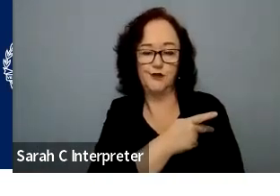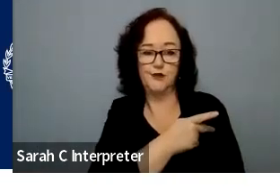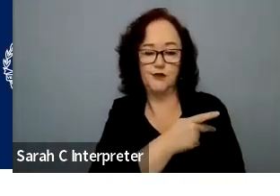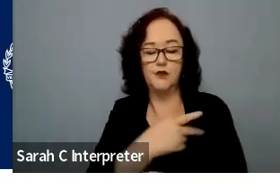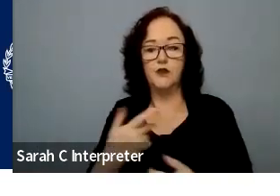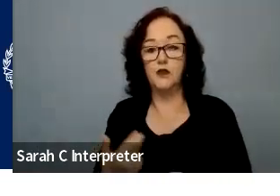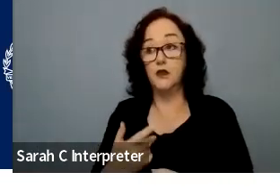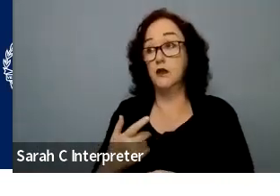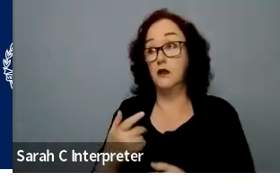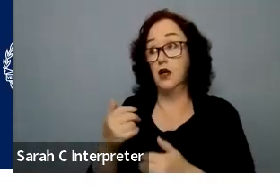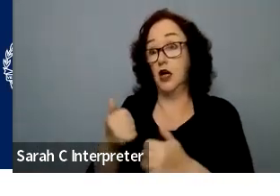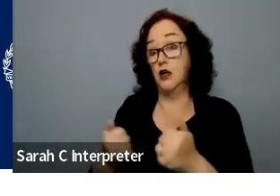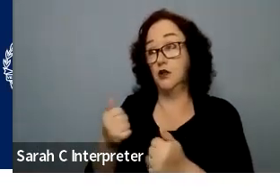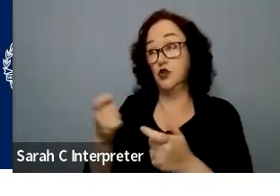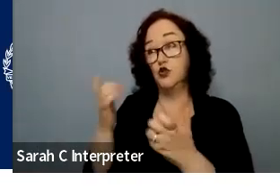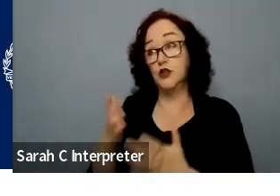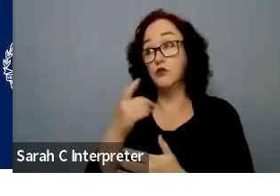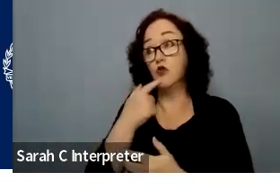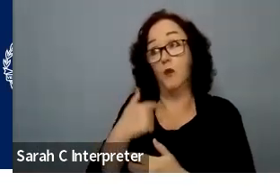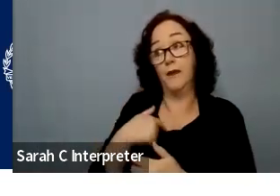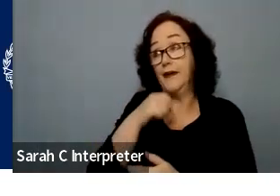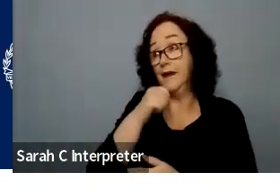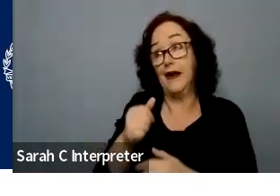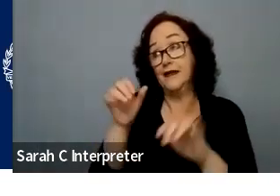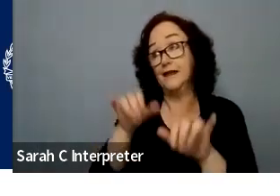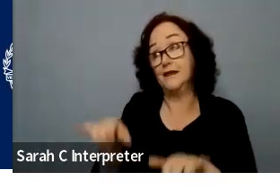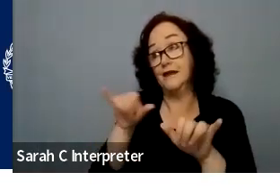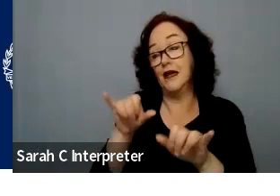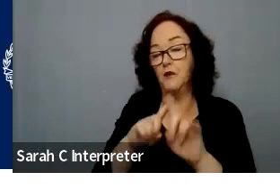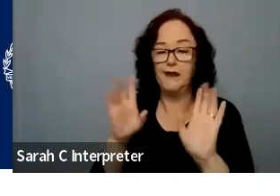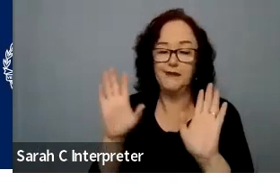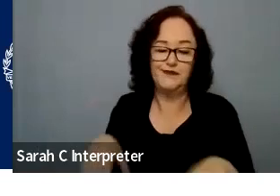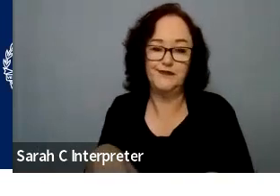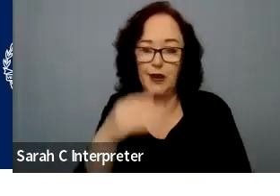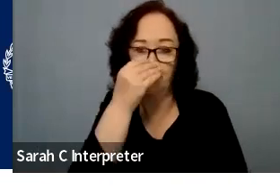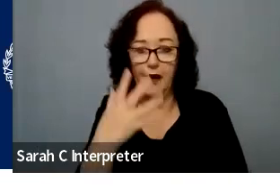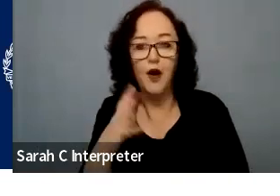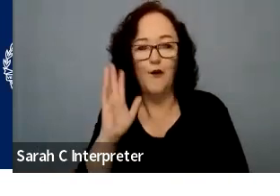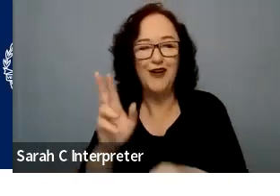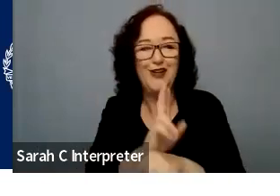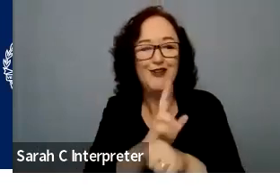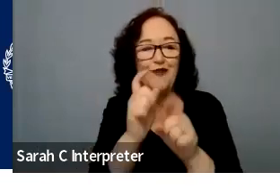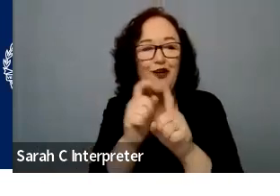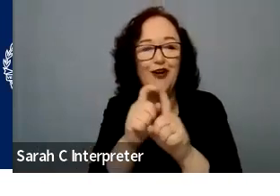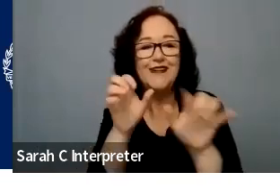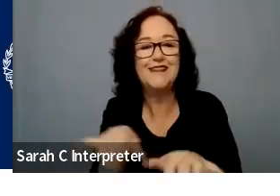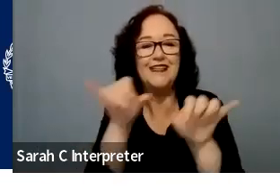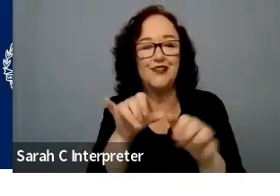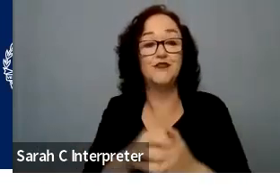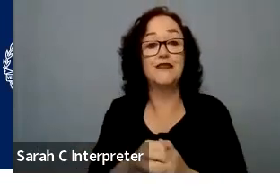that it wasn't really a standardized patient, but I'm going to use that language anyway, so the standardized patient was introduced by each facilitator to the group